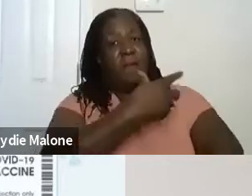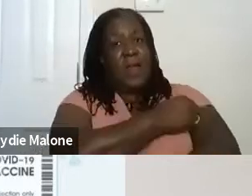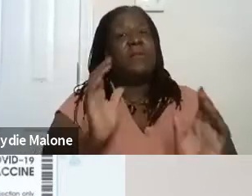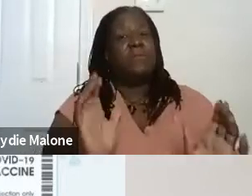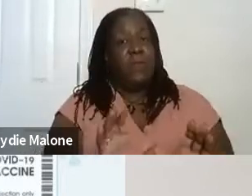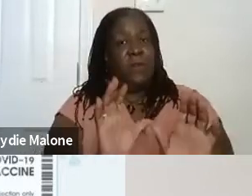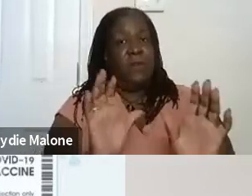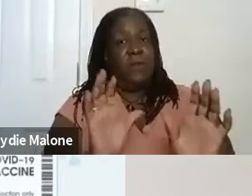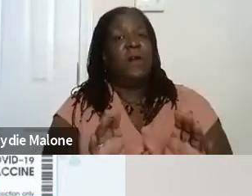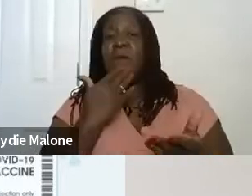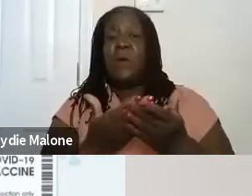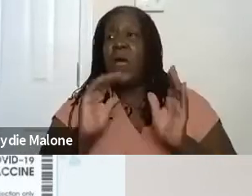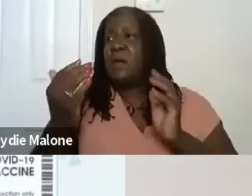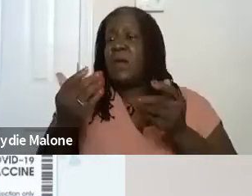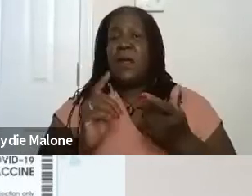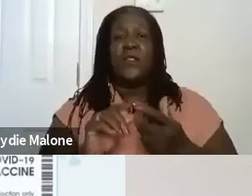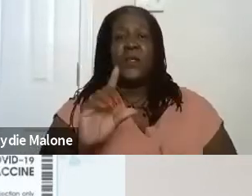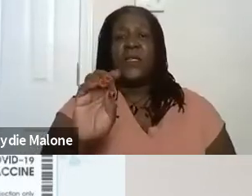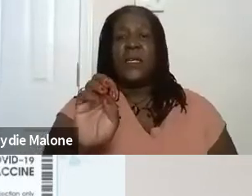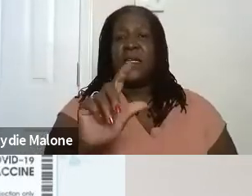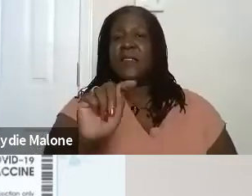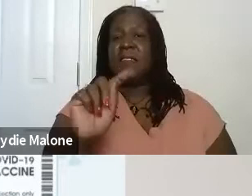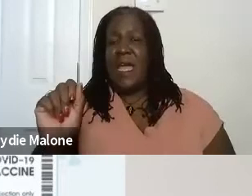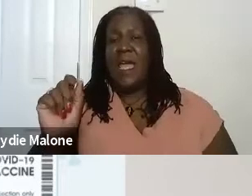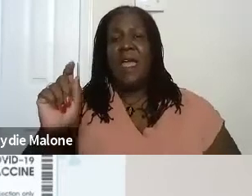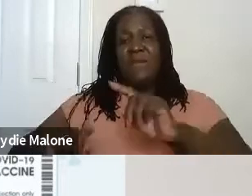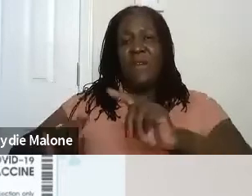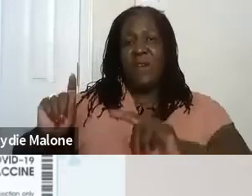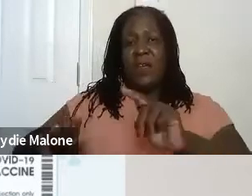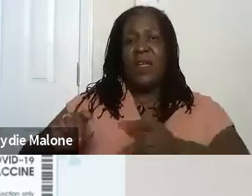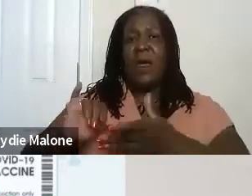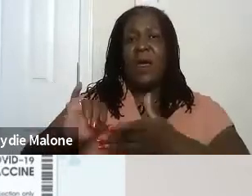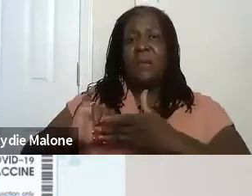the variant we have predominantly or almost exclusively in our community right now.